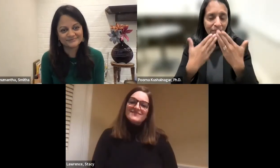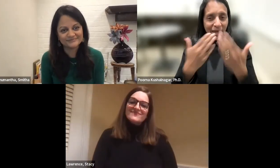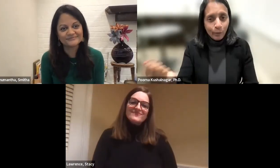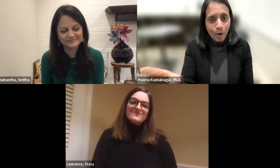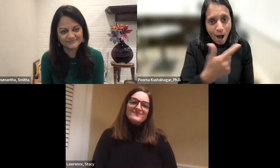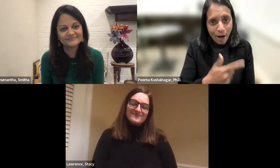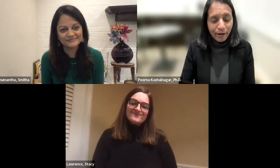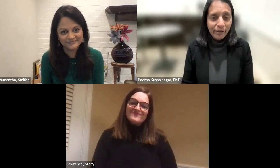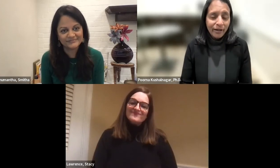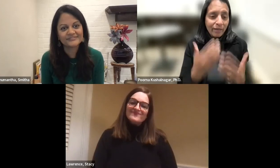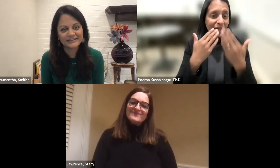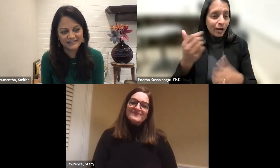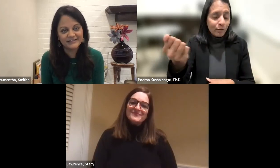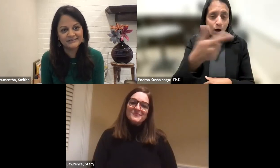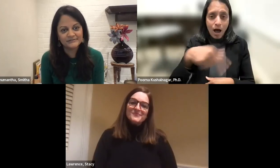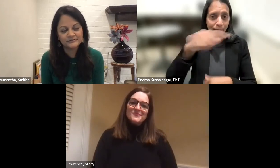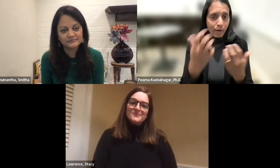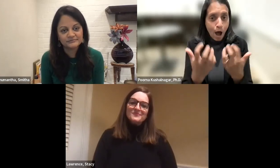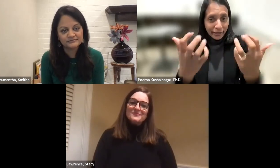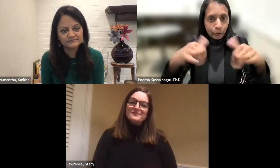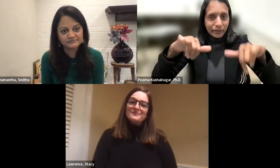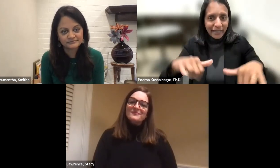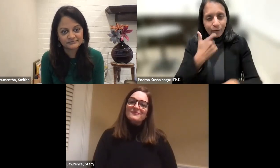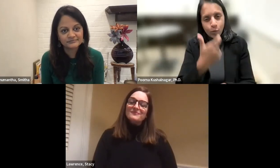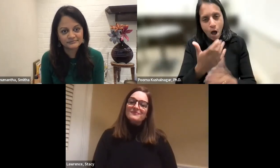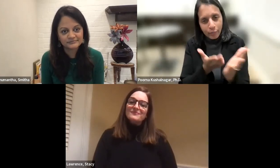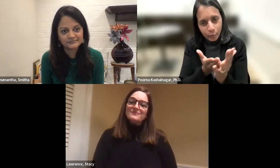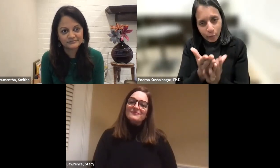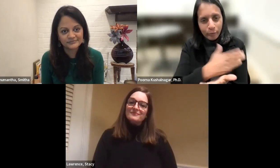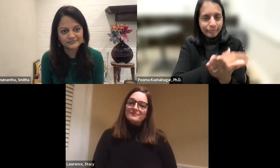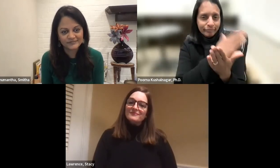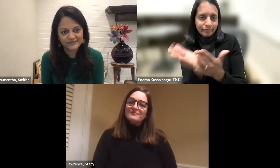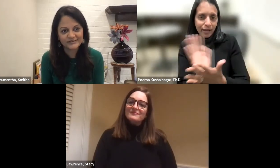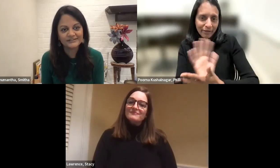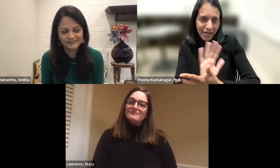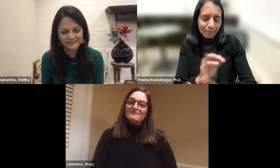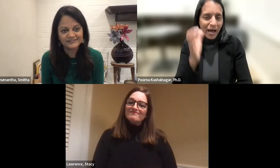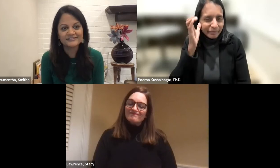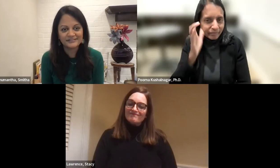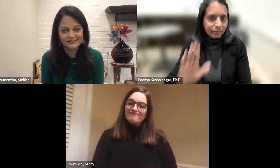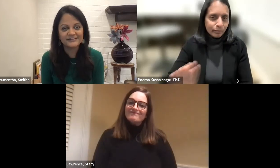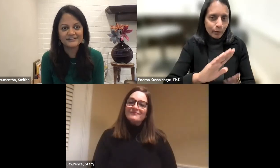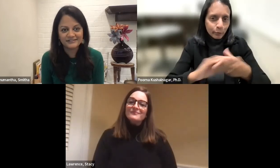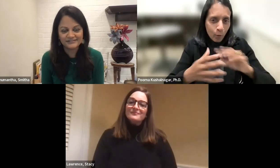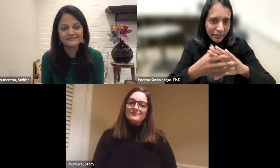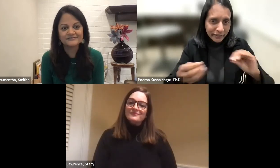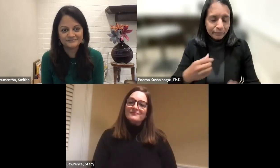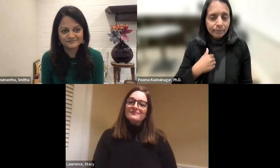and for being willing to share your story and for all of them to share their stories. I hope that the audience really enjoyed this journey tonight